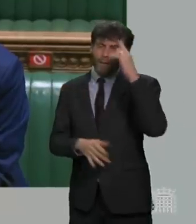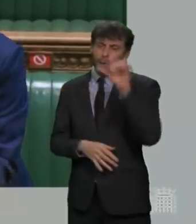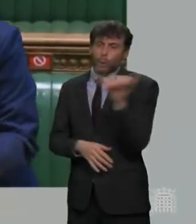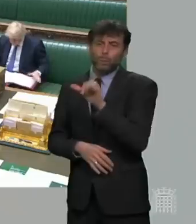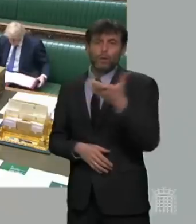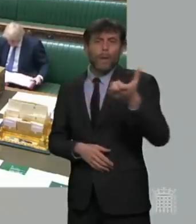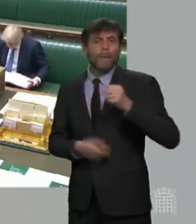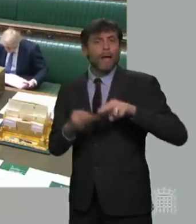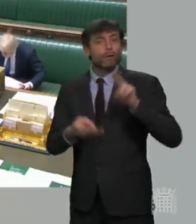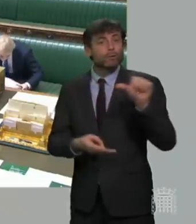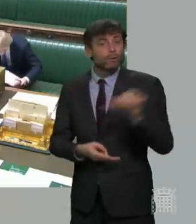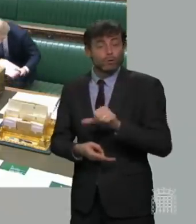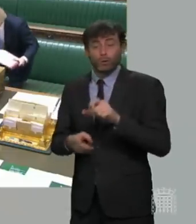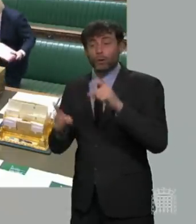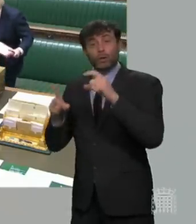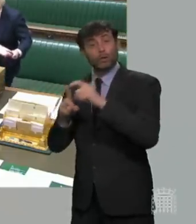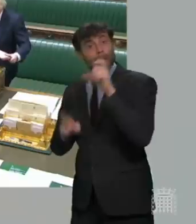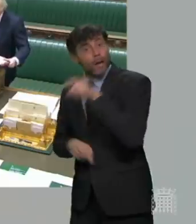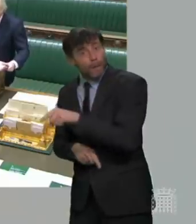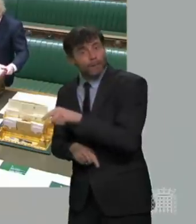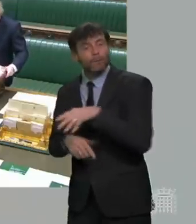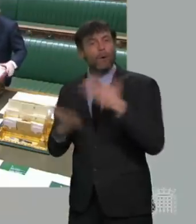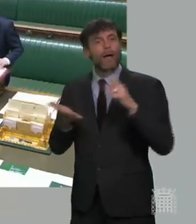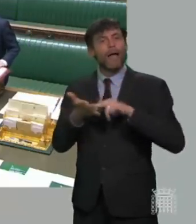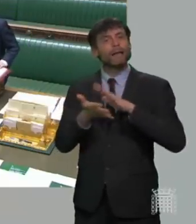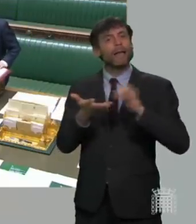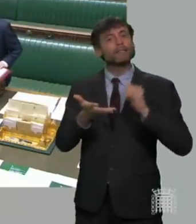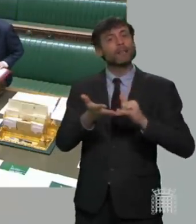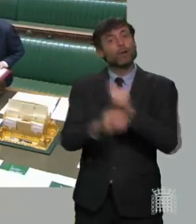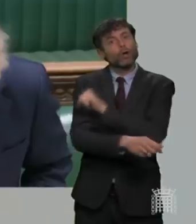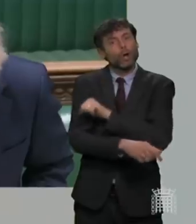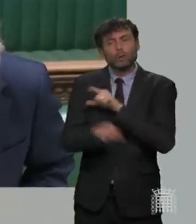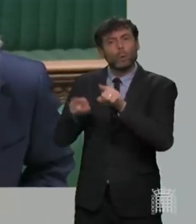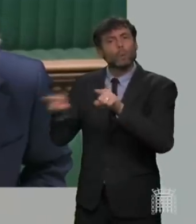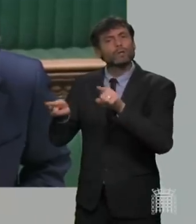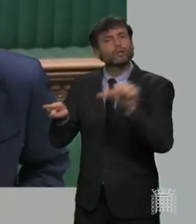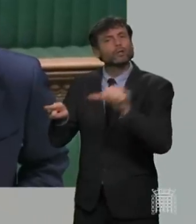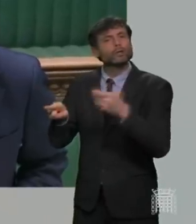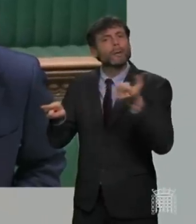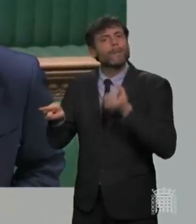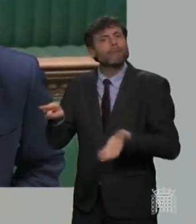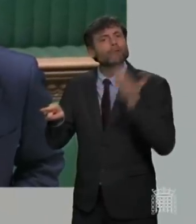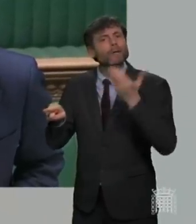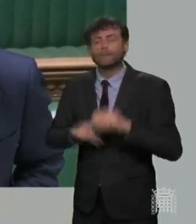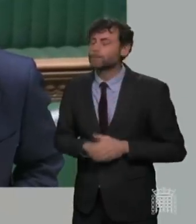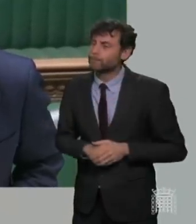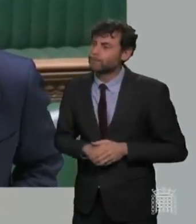The Prime Minister As I told the hon. Member for St Albans